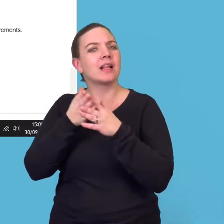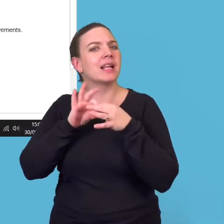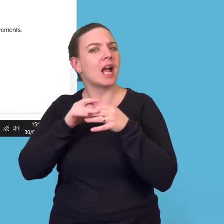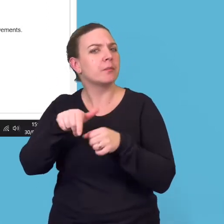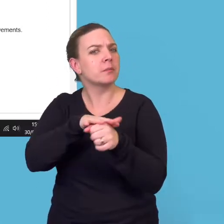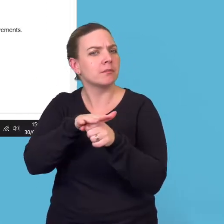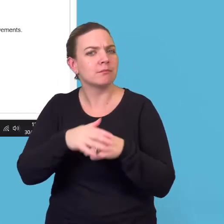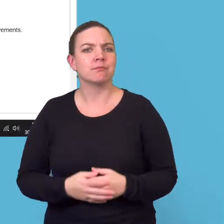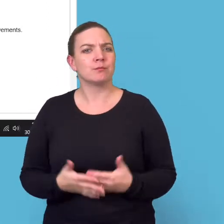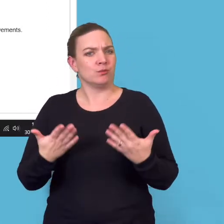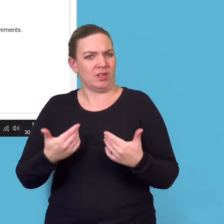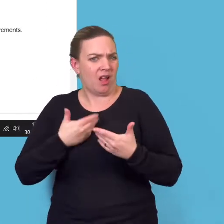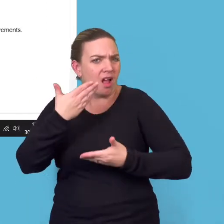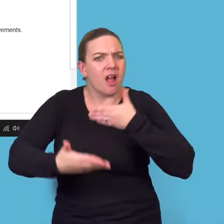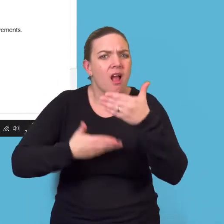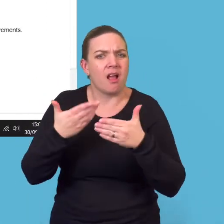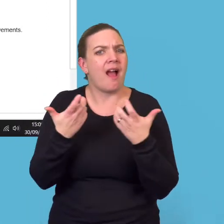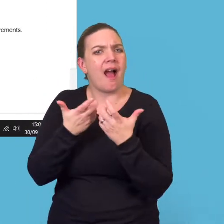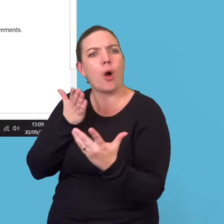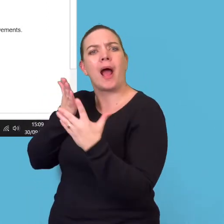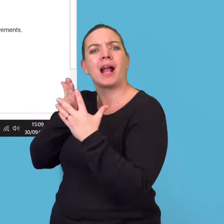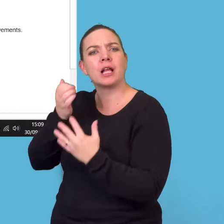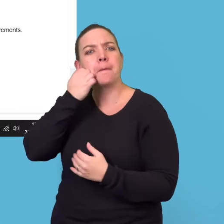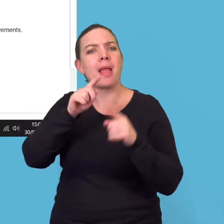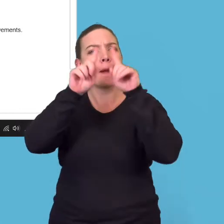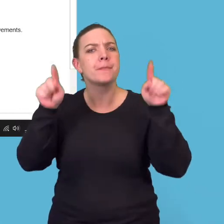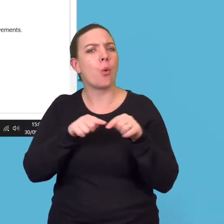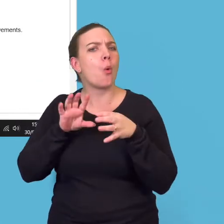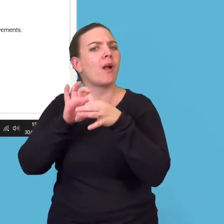Blackboard Collaborate is our virtual classroom, where we host live workshops